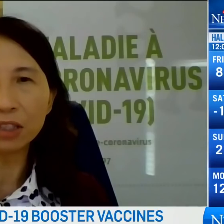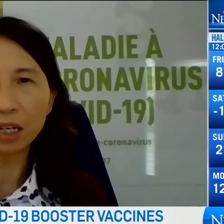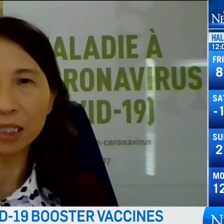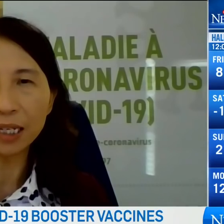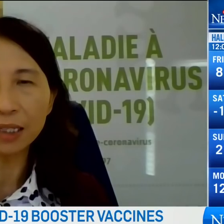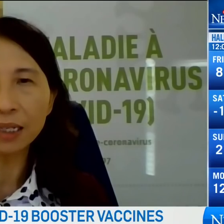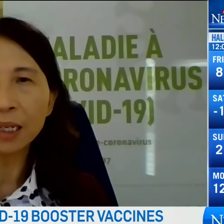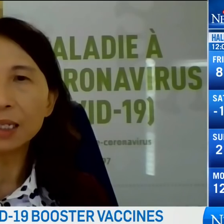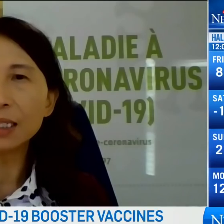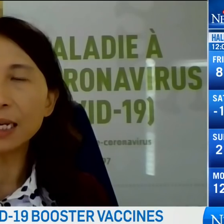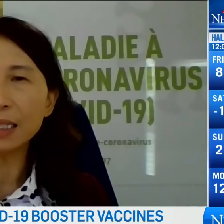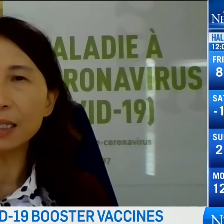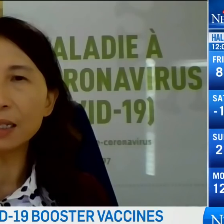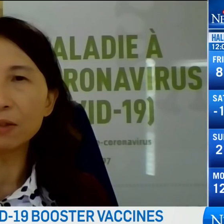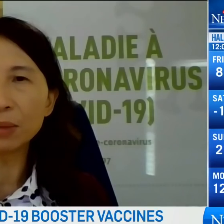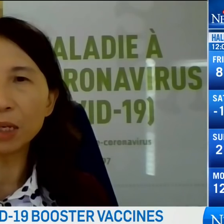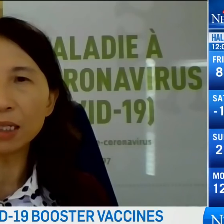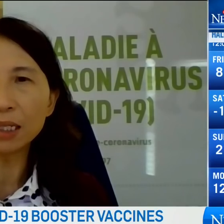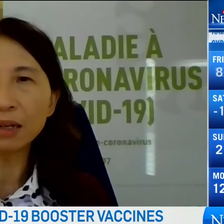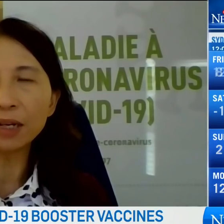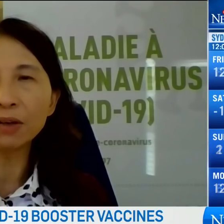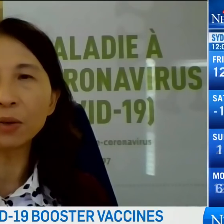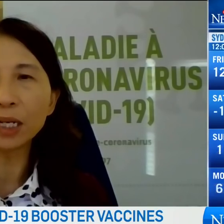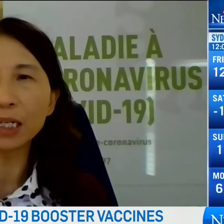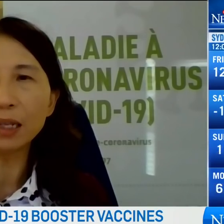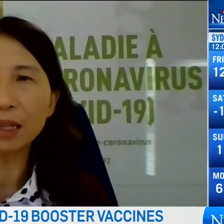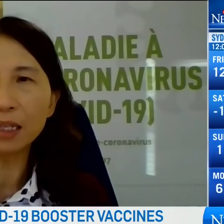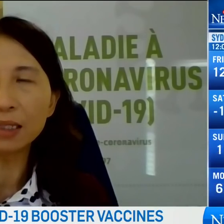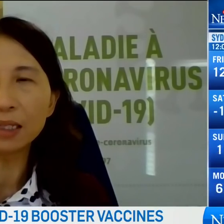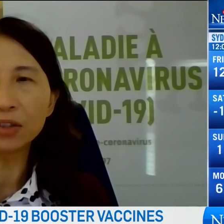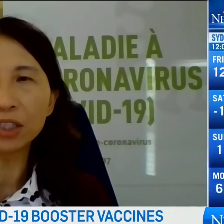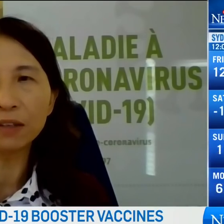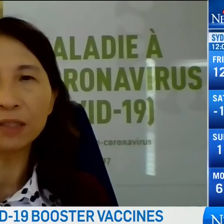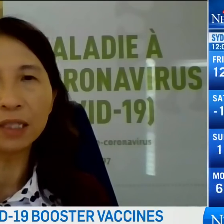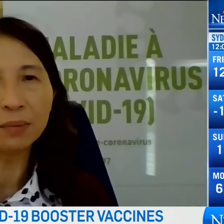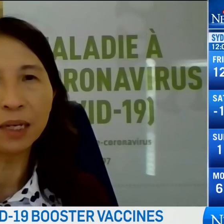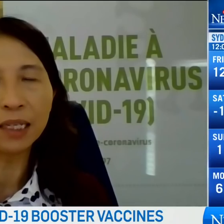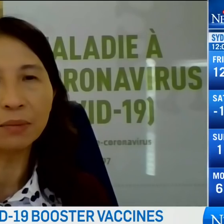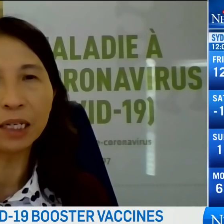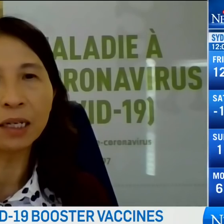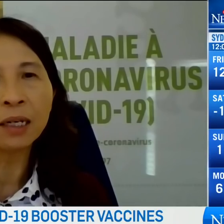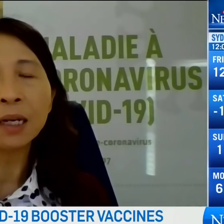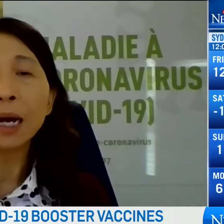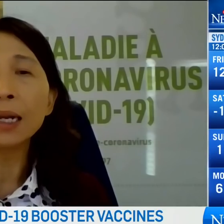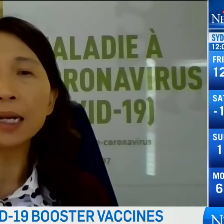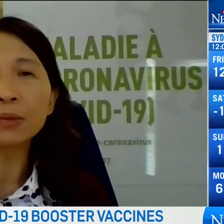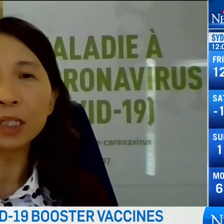INCLUDING ELEVEN RECENT DETECTIONS, IN TRAVELERS COMING INTO CANADA AND ALL THEIR CLOSE